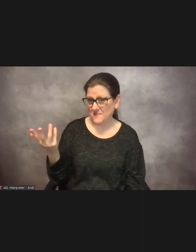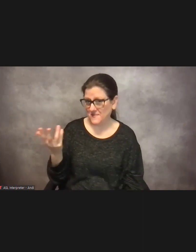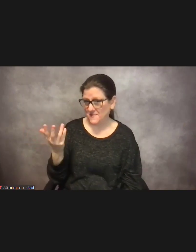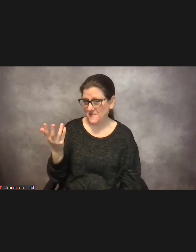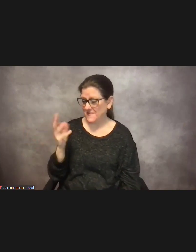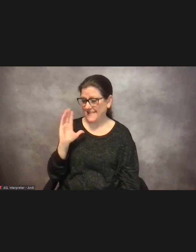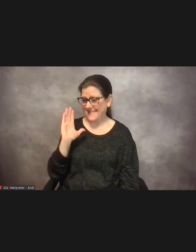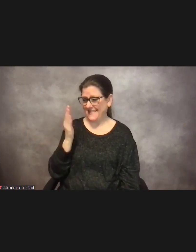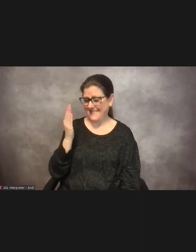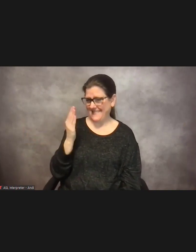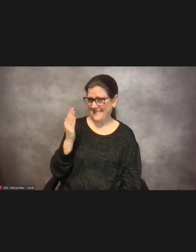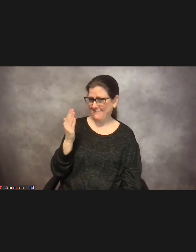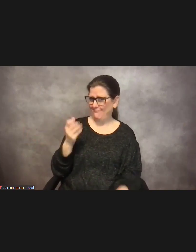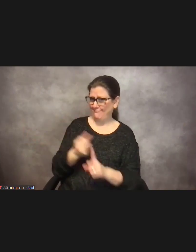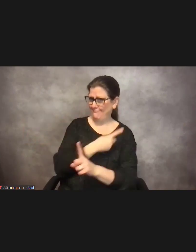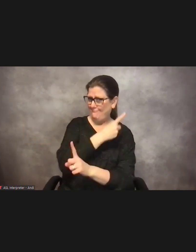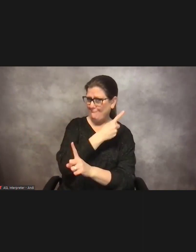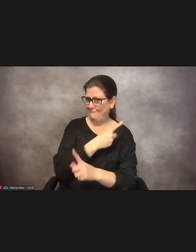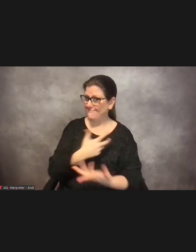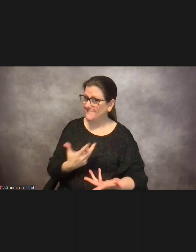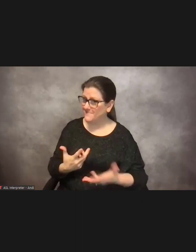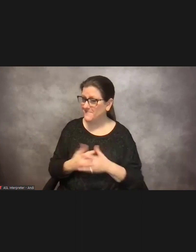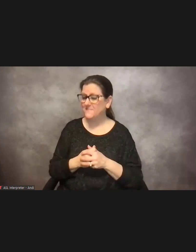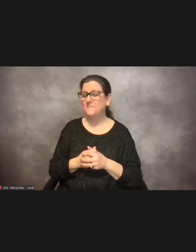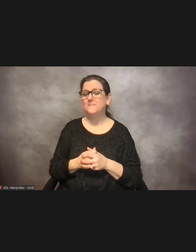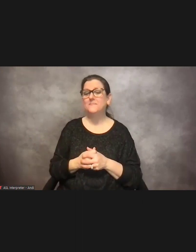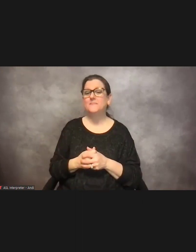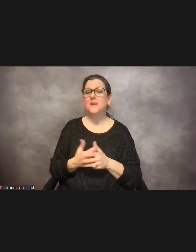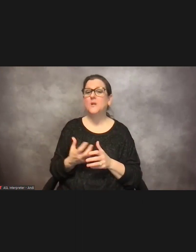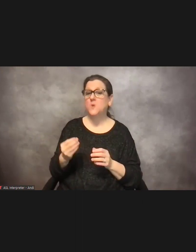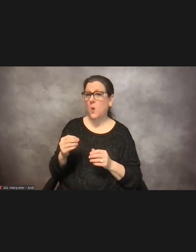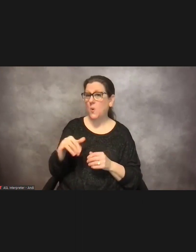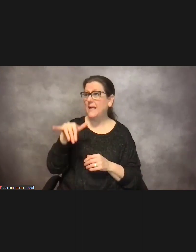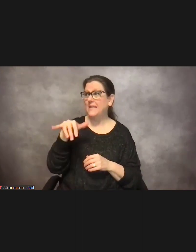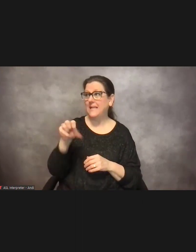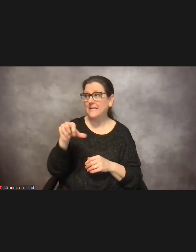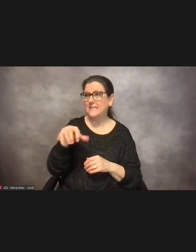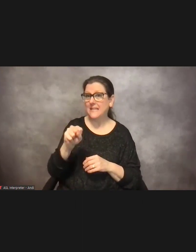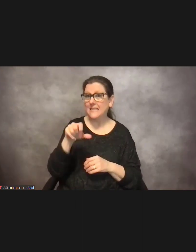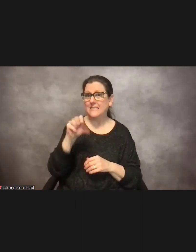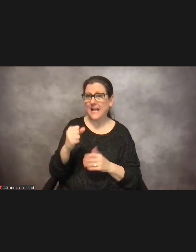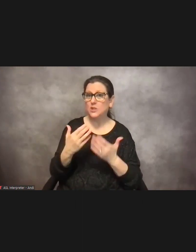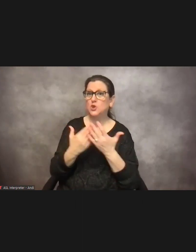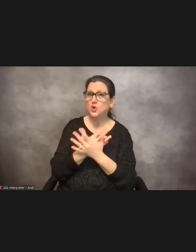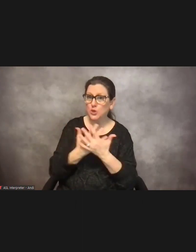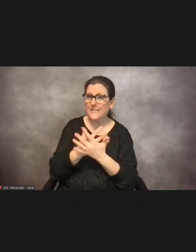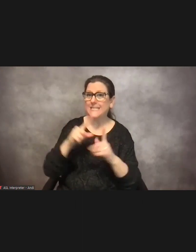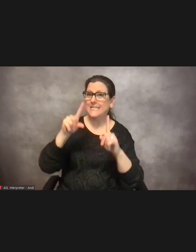hearing is compromised. So, once again, yes, yes, yes.